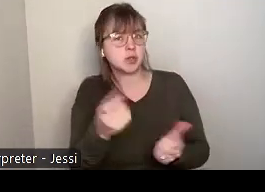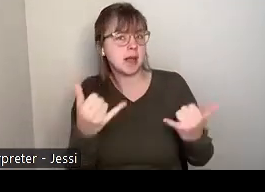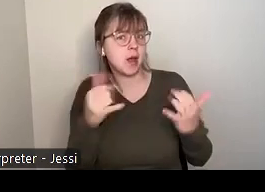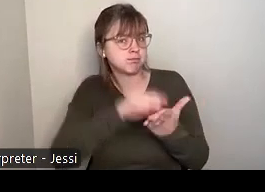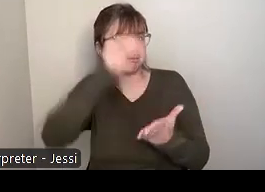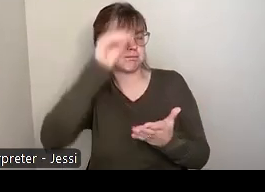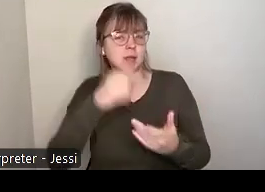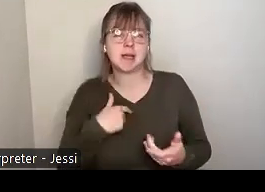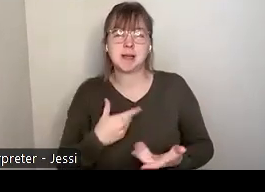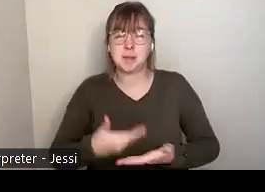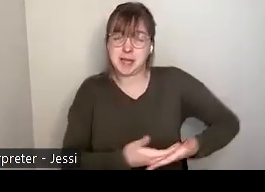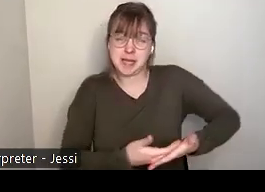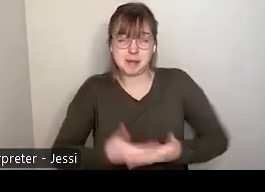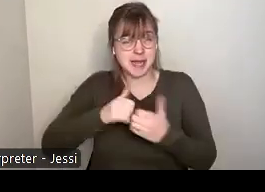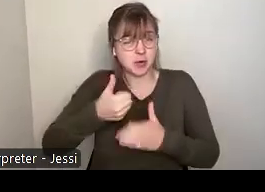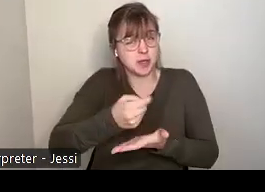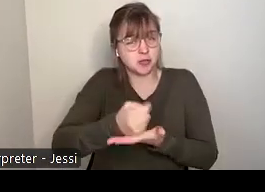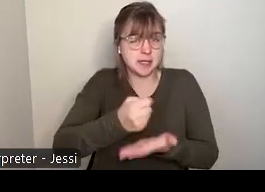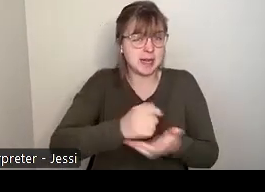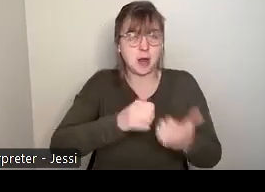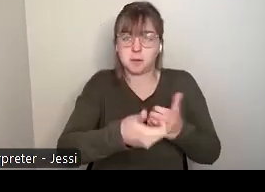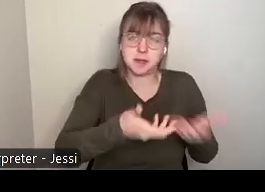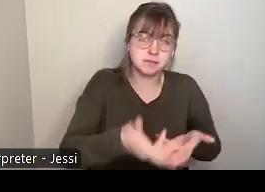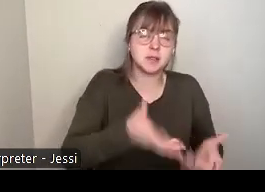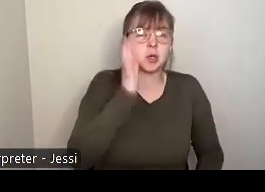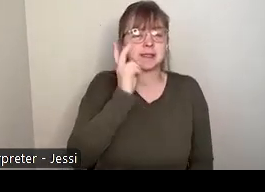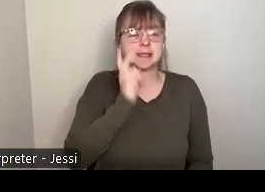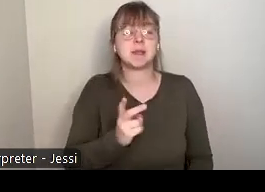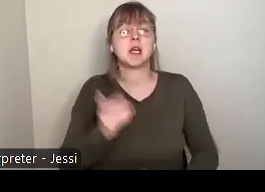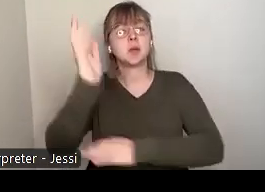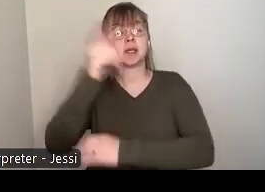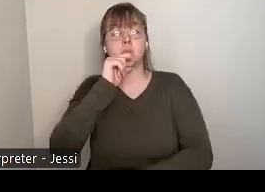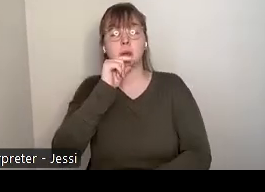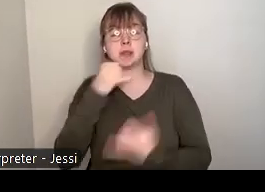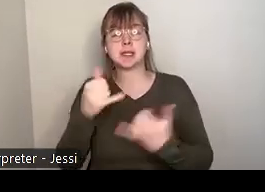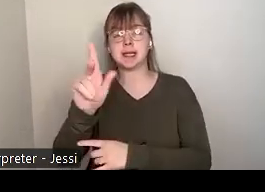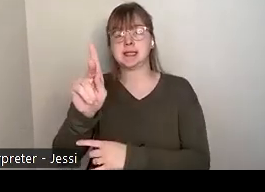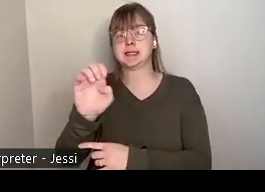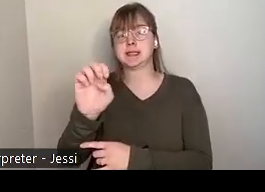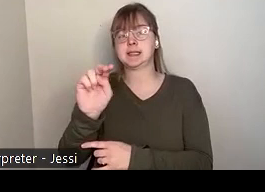uh today presenting is Dr Kenya Malcolm who is director of infant and early childhood initiative